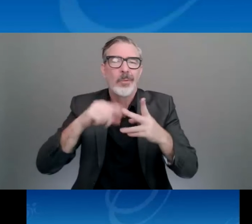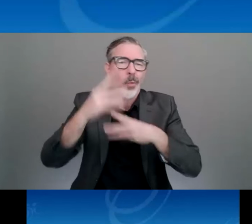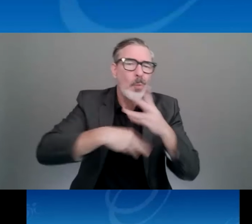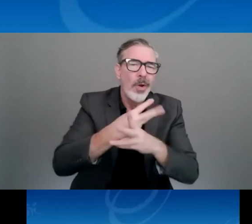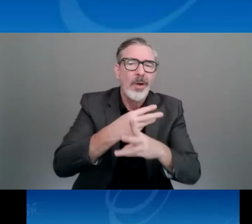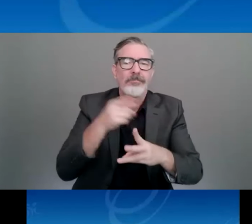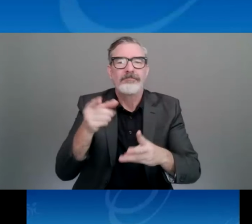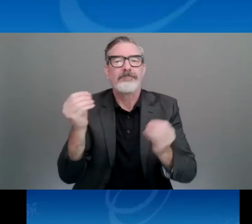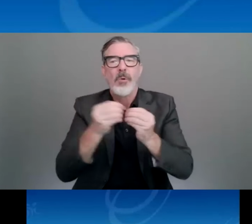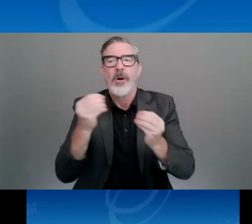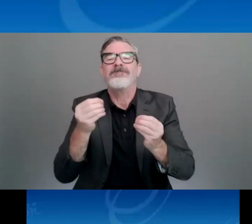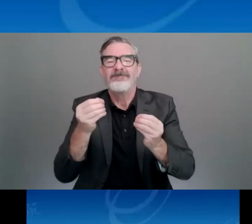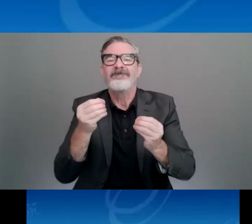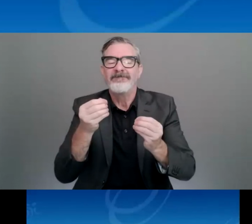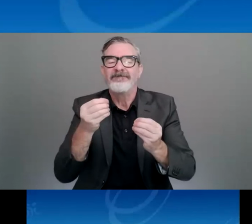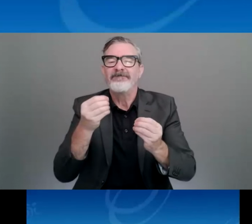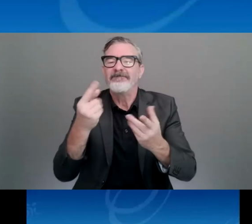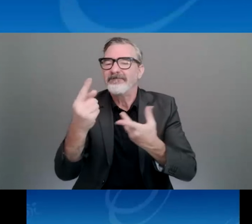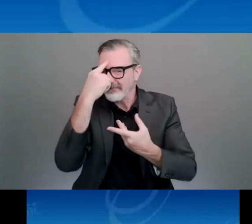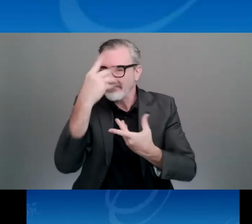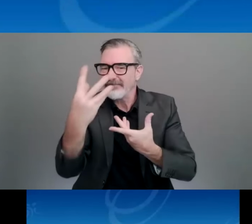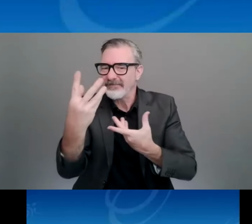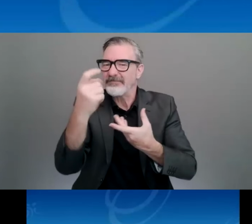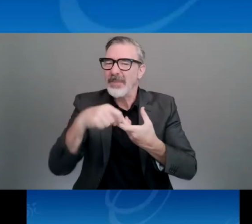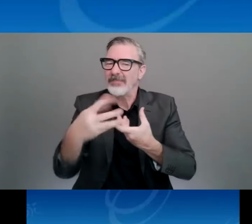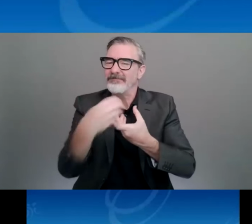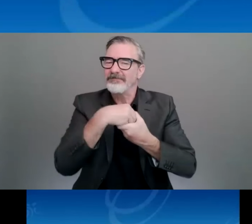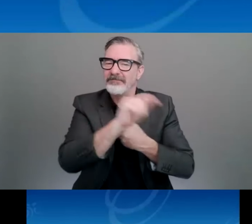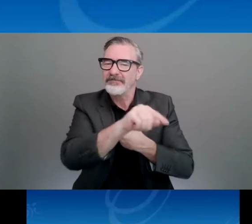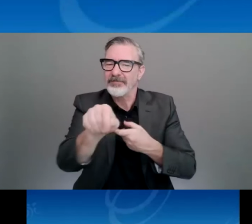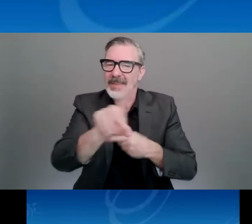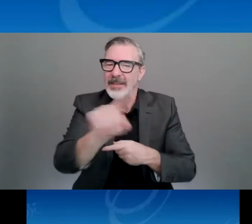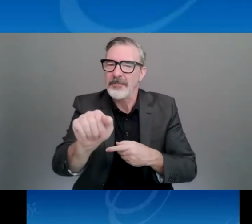But what I'm really hoping for in the future, however, is that we have more representation